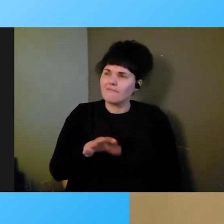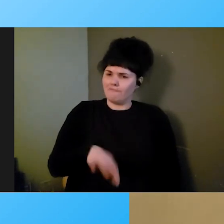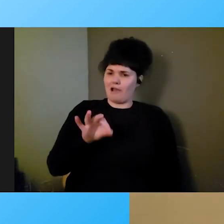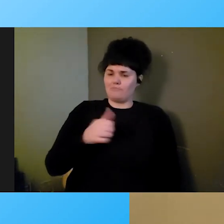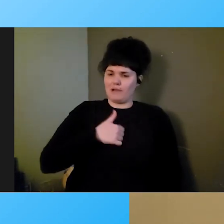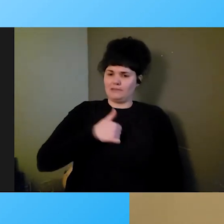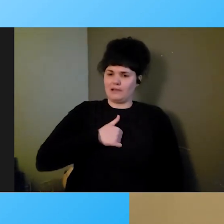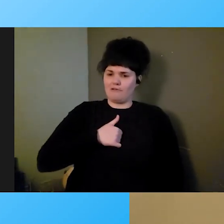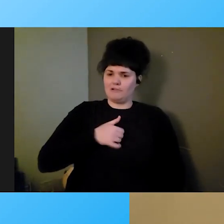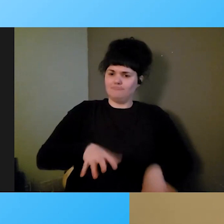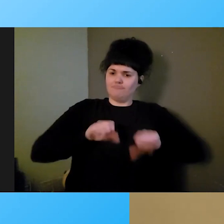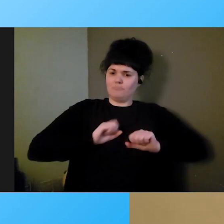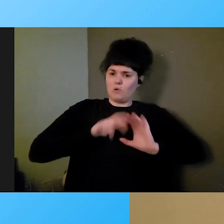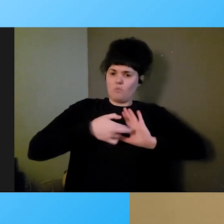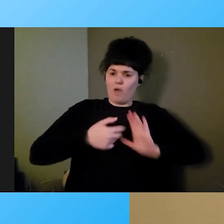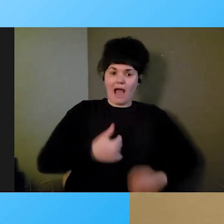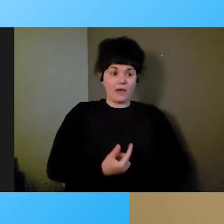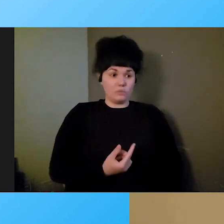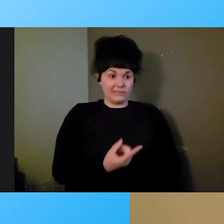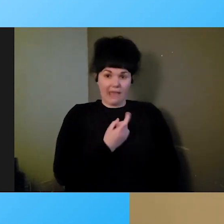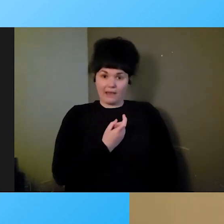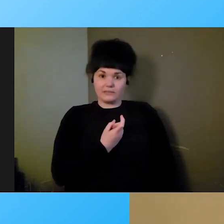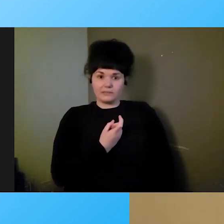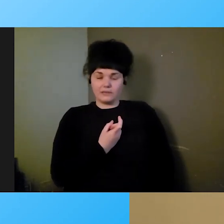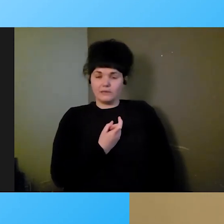being asked by the White House